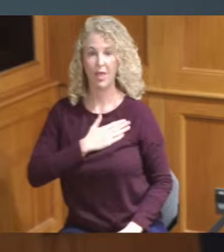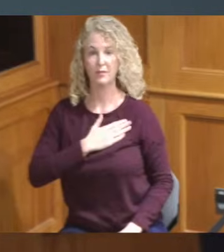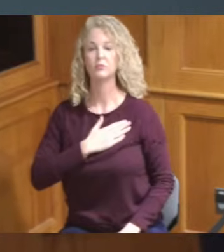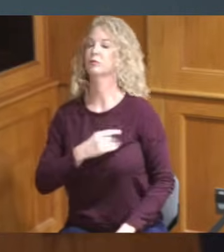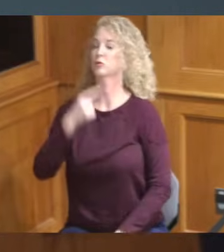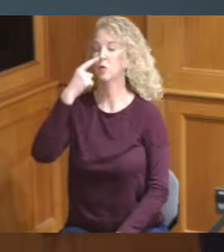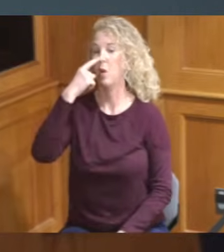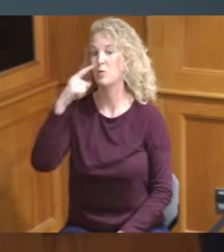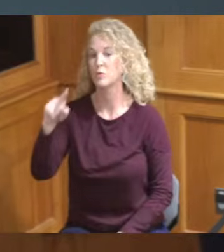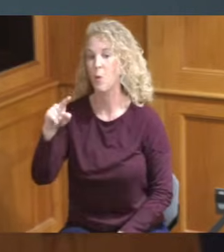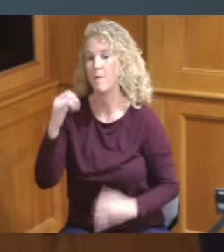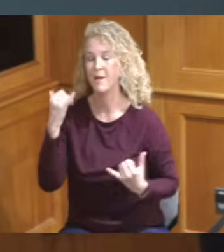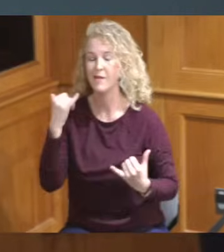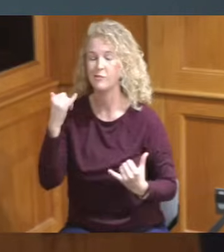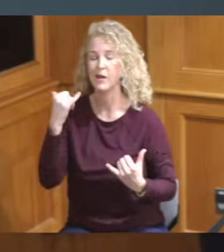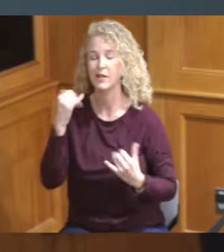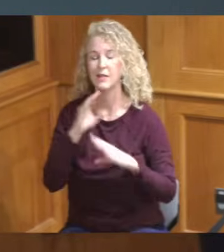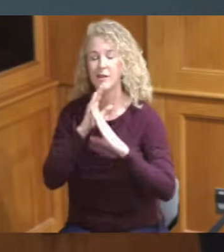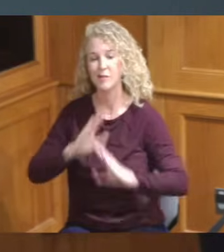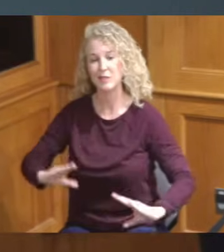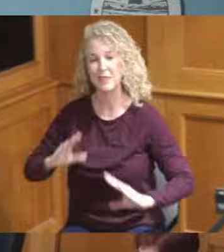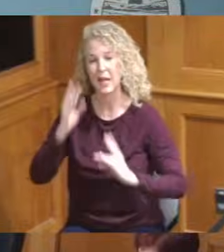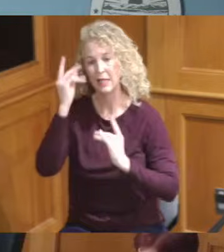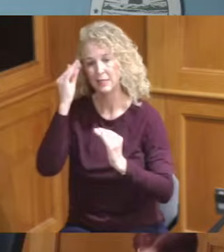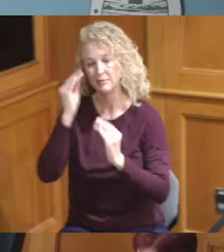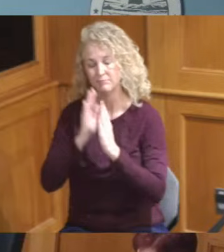if you could take a moment for silent prayer.